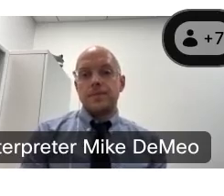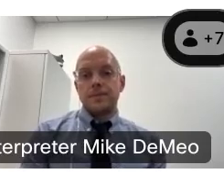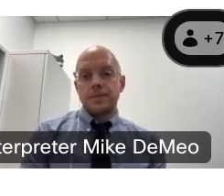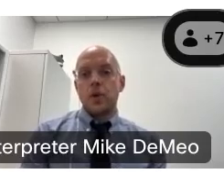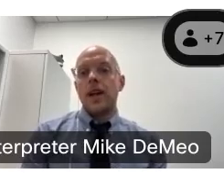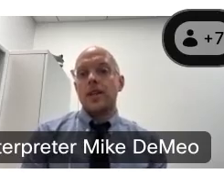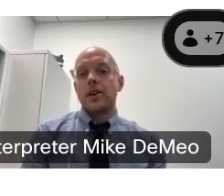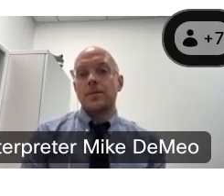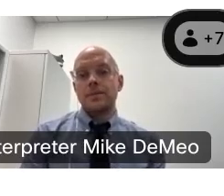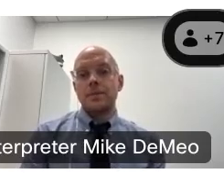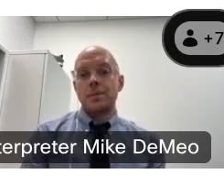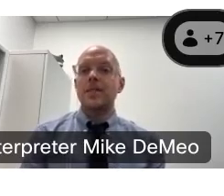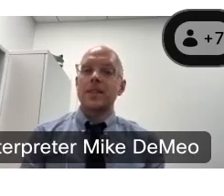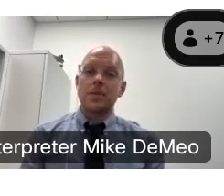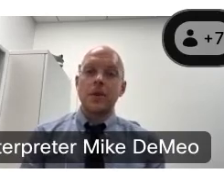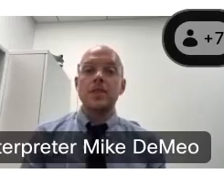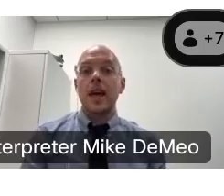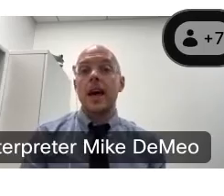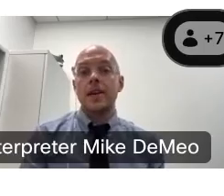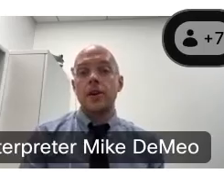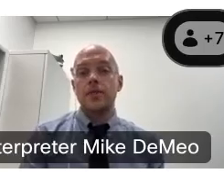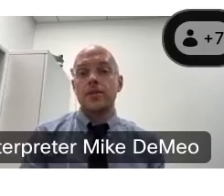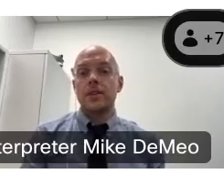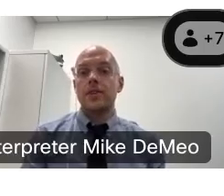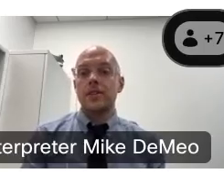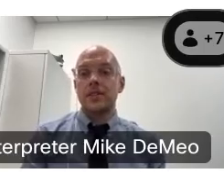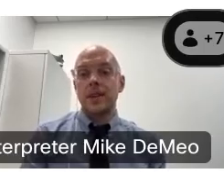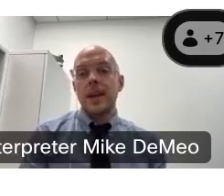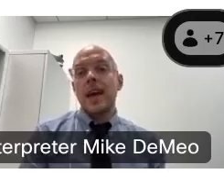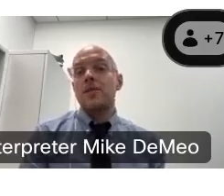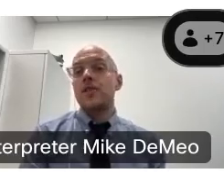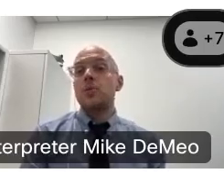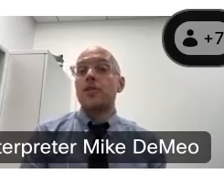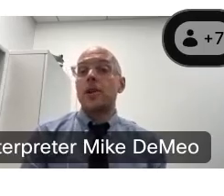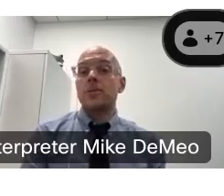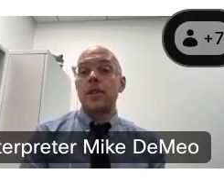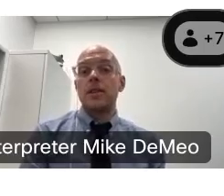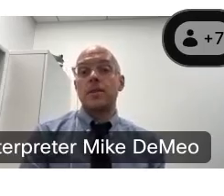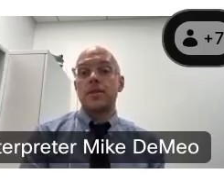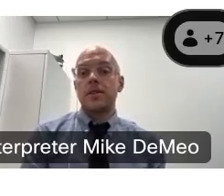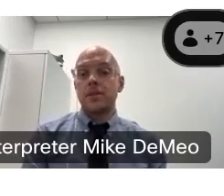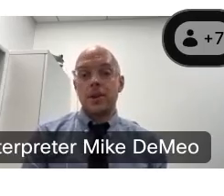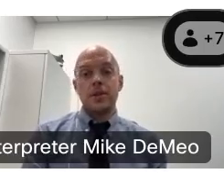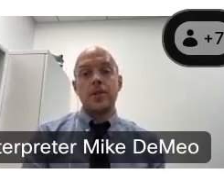or ASR, basically using AI or artificial intelligence. And if you need more information about these services, we also have a link